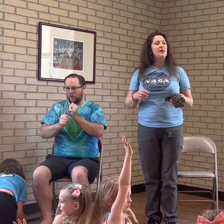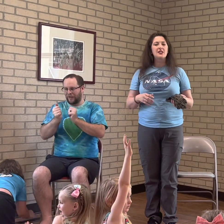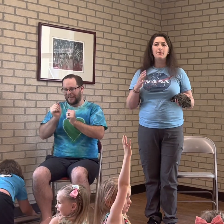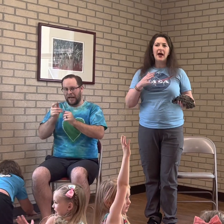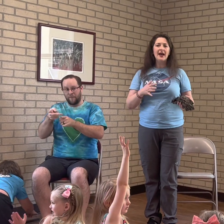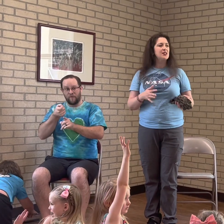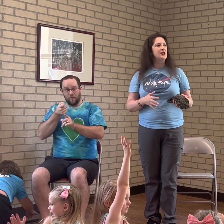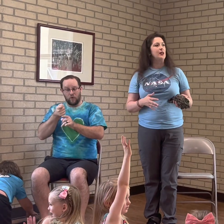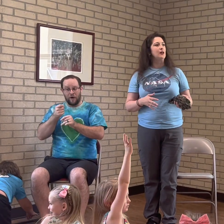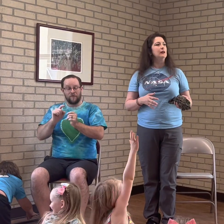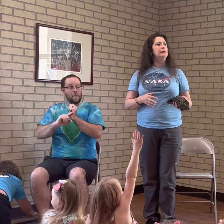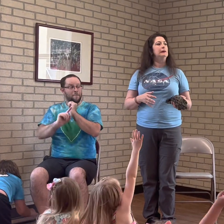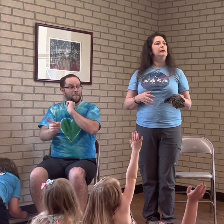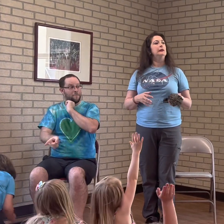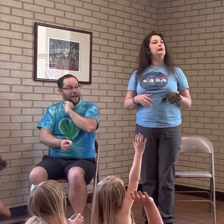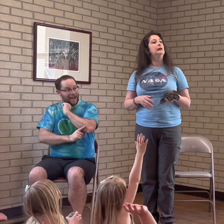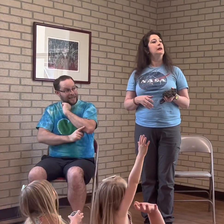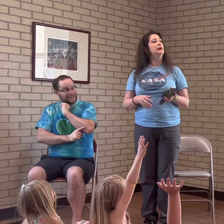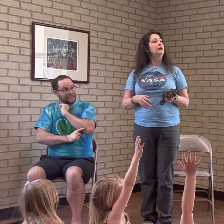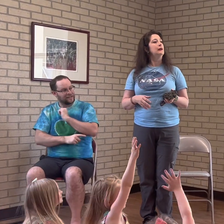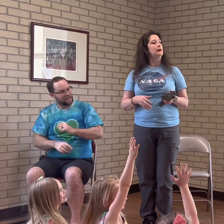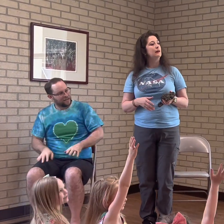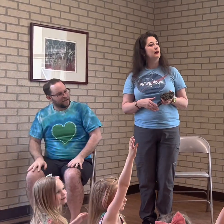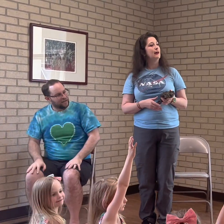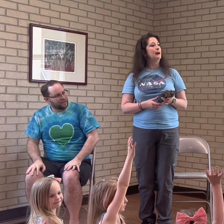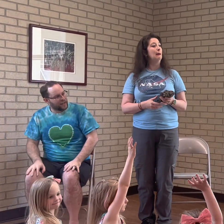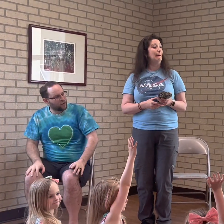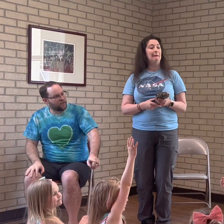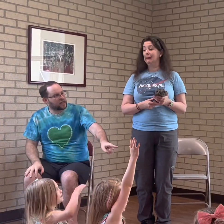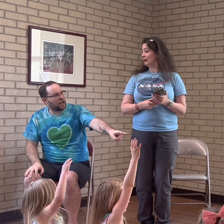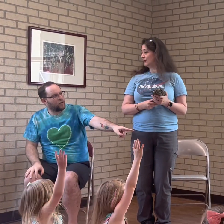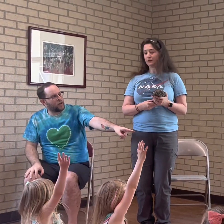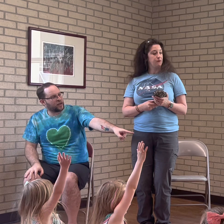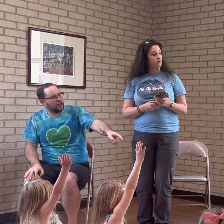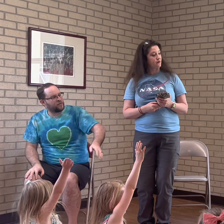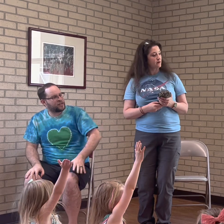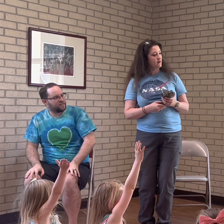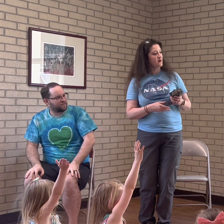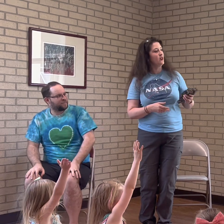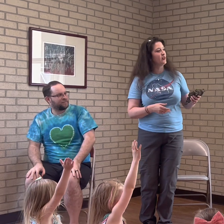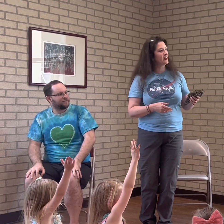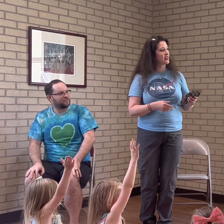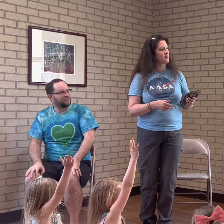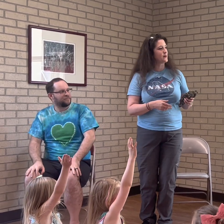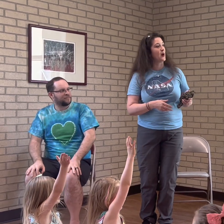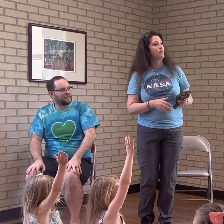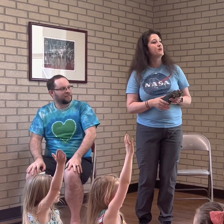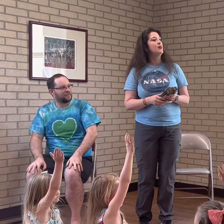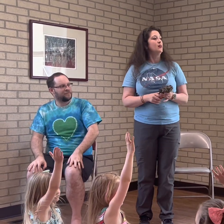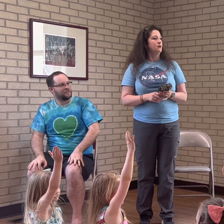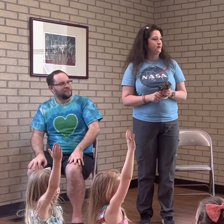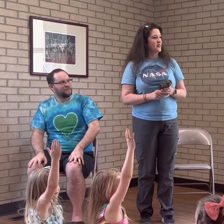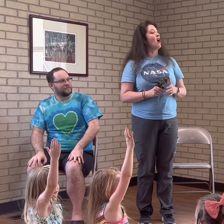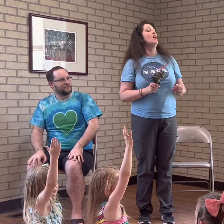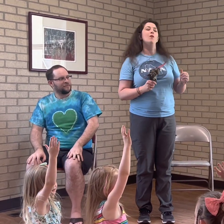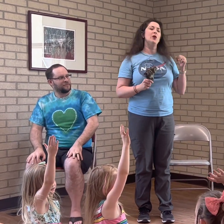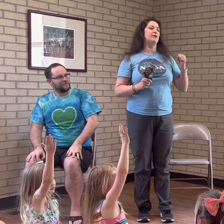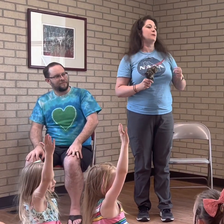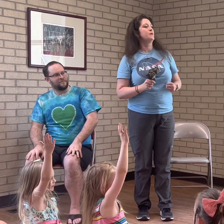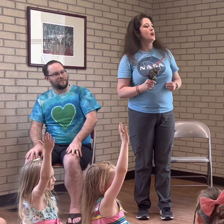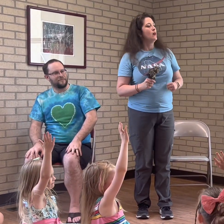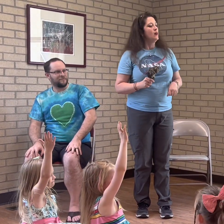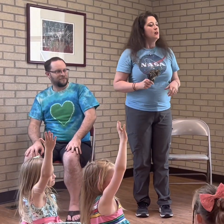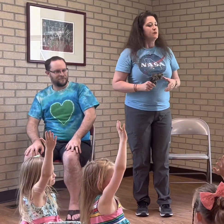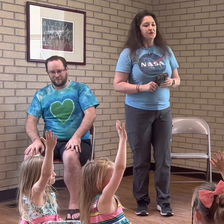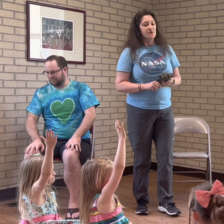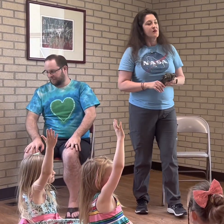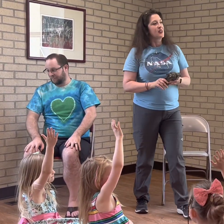got some bags here... Mr. Aaron: They were with the gloves. Dr. Shannon: Okay, wonderful.